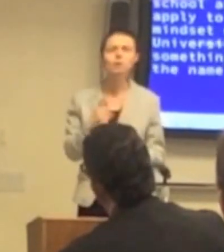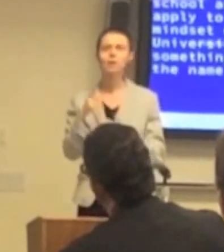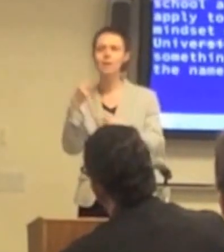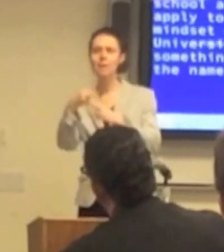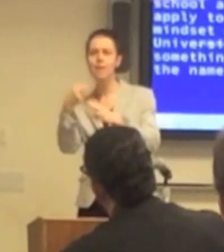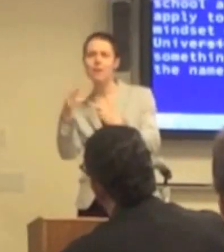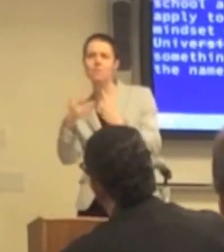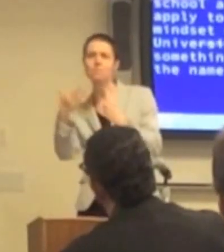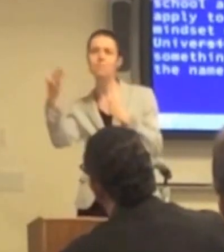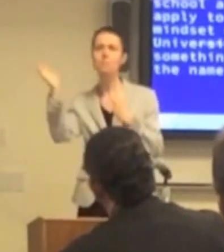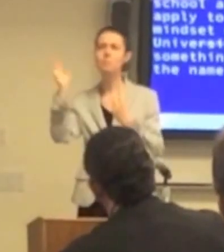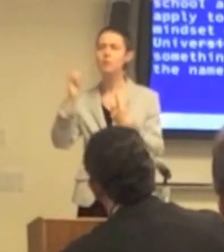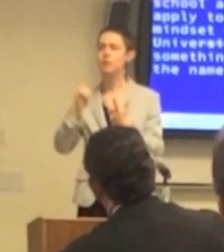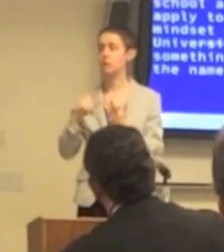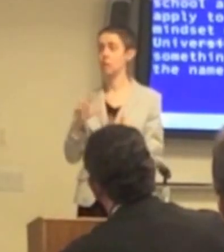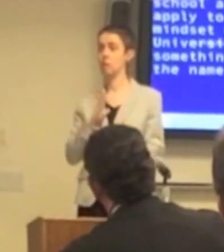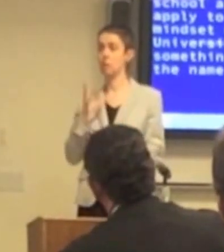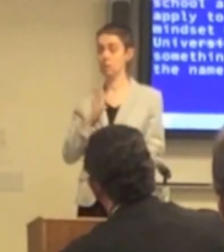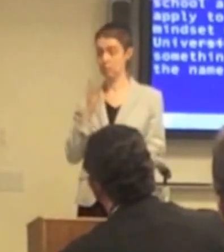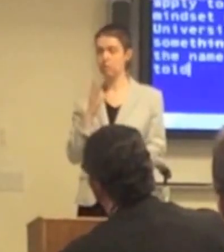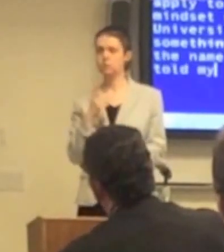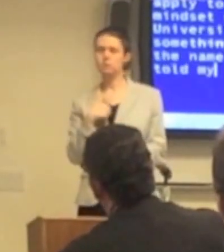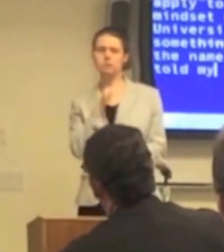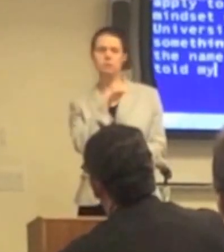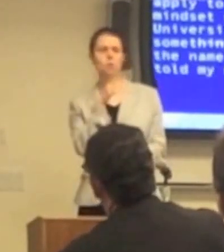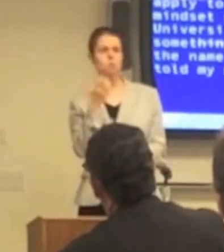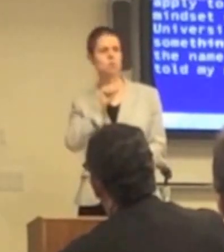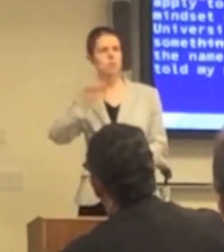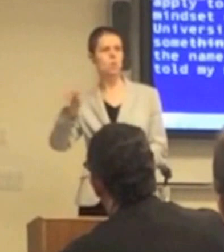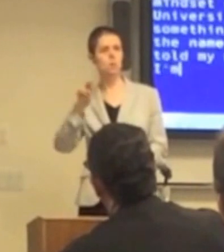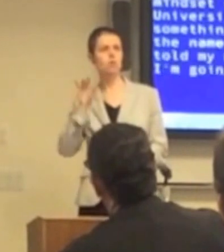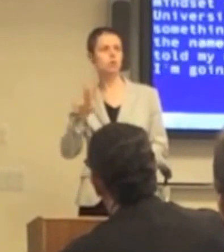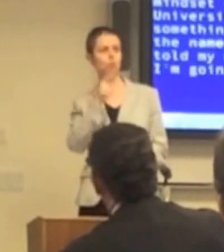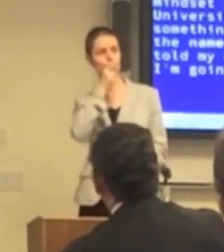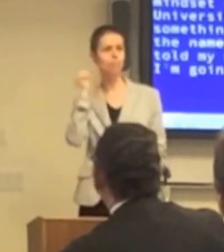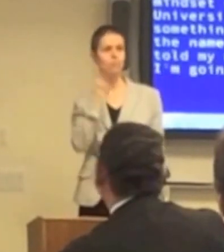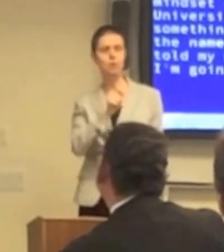I told my mom that's where I'm going.